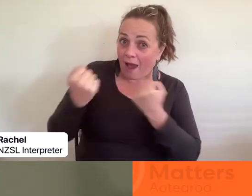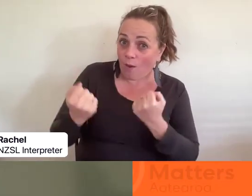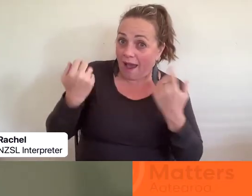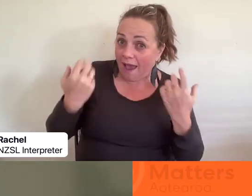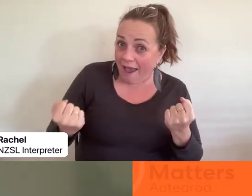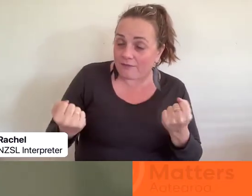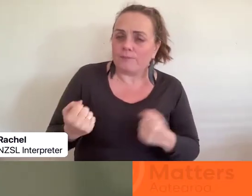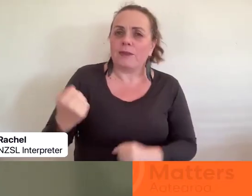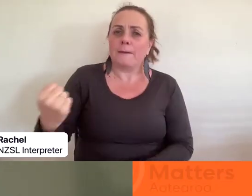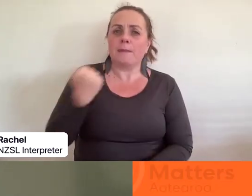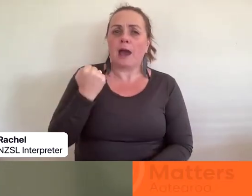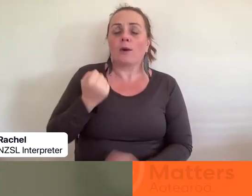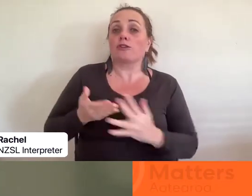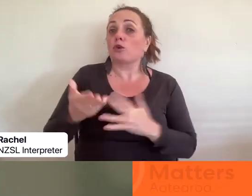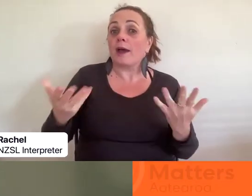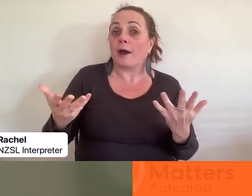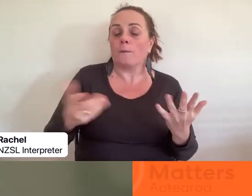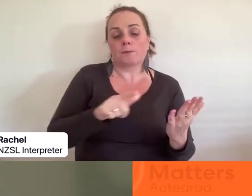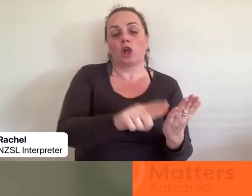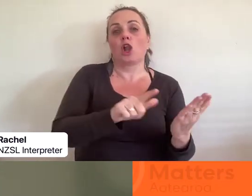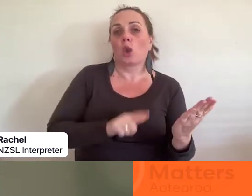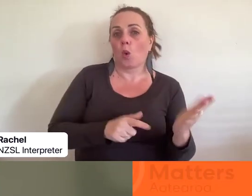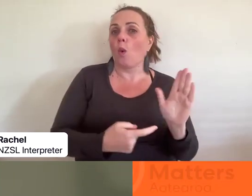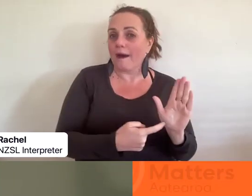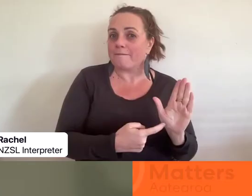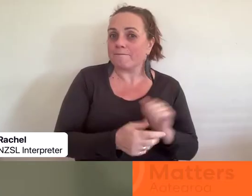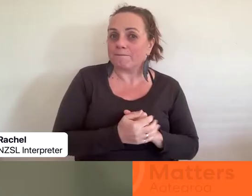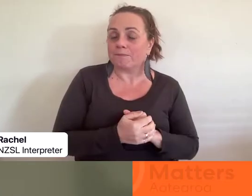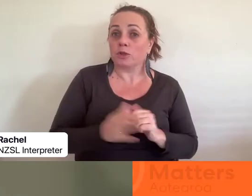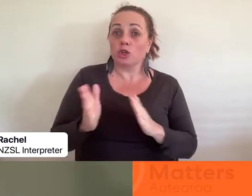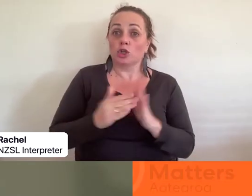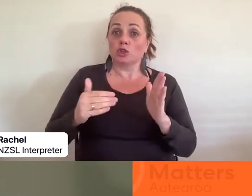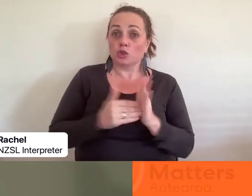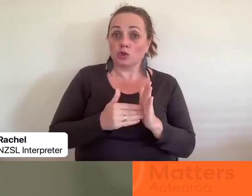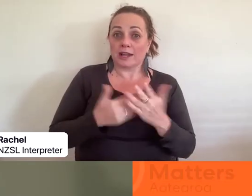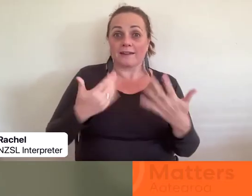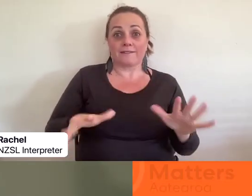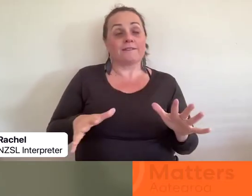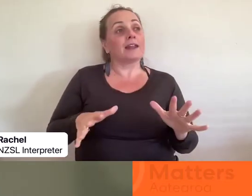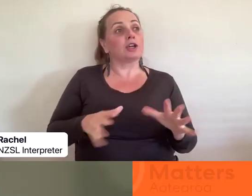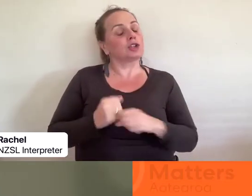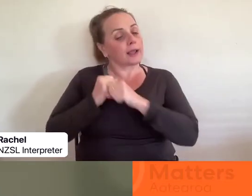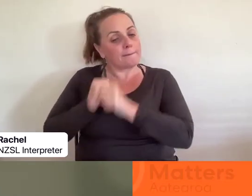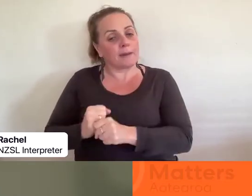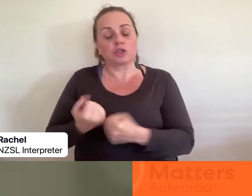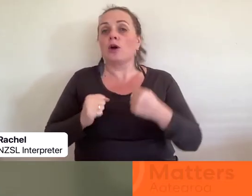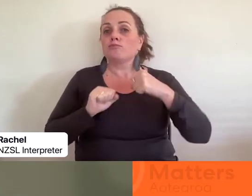the form of legislation, law. New Zealand has committed itself to protecting disabled peoples